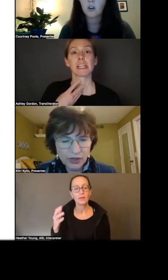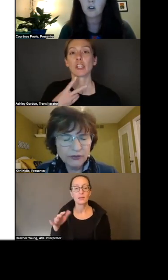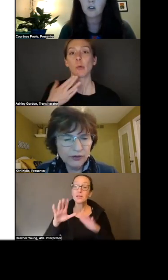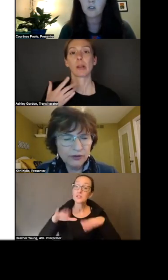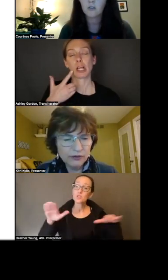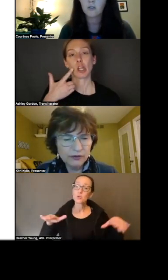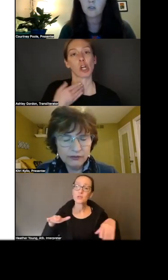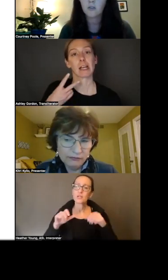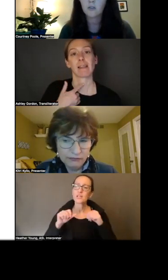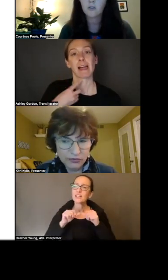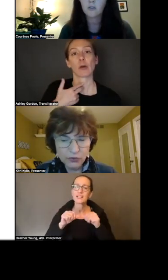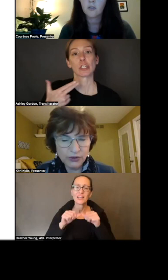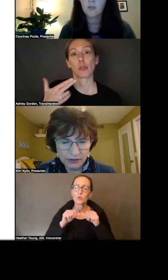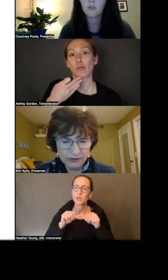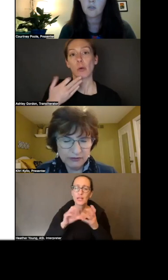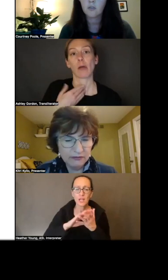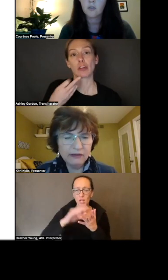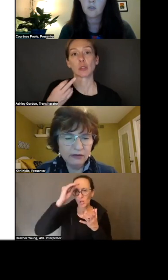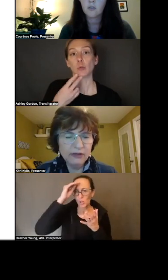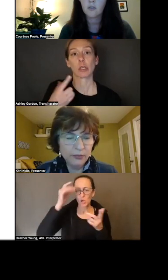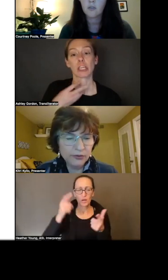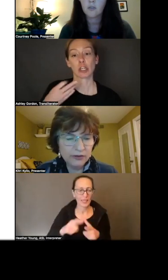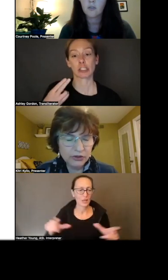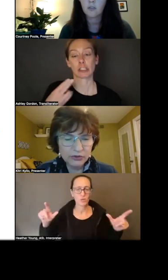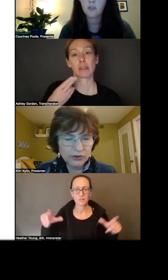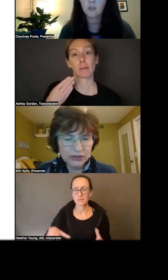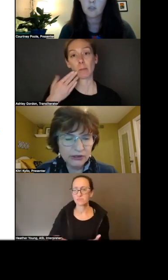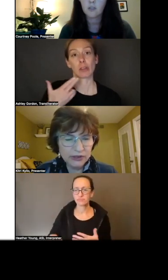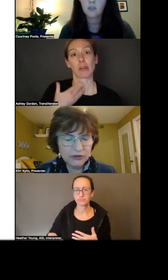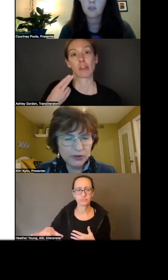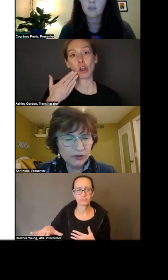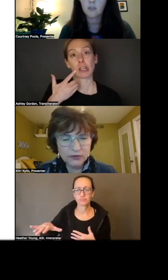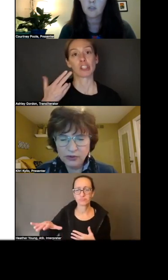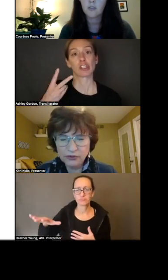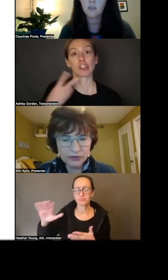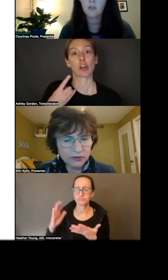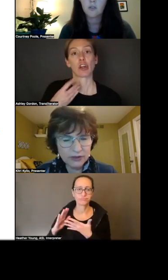throughout their school years. In the birth, in the early childhood years but also throughout school